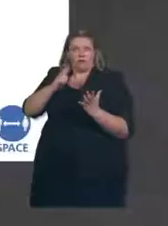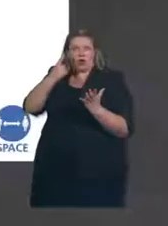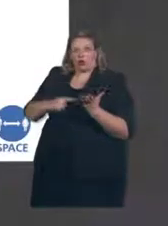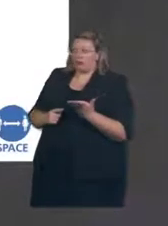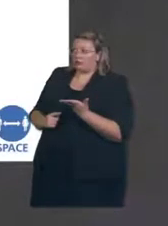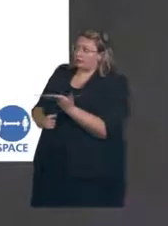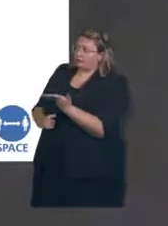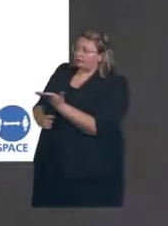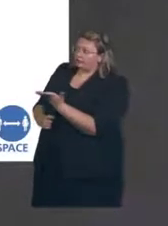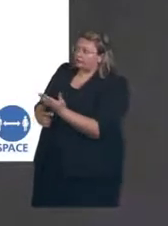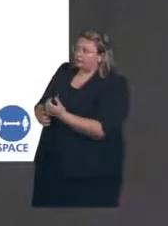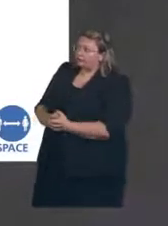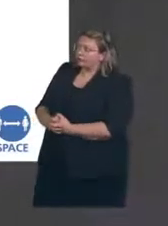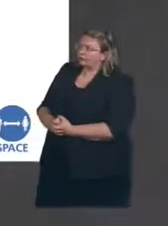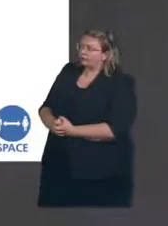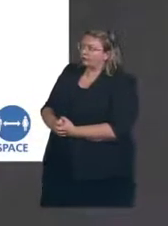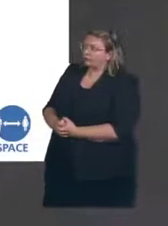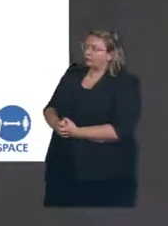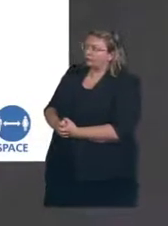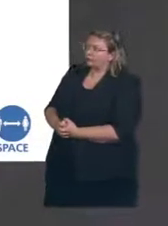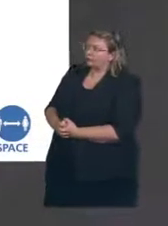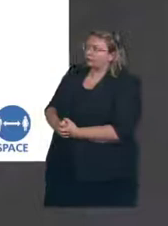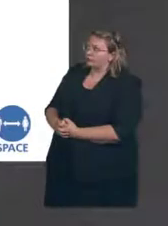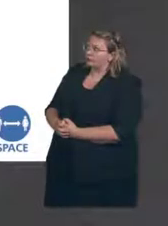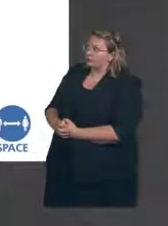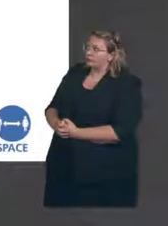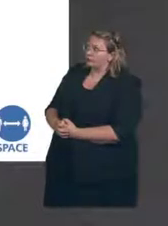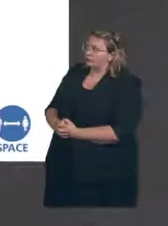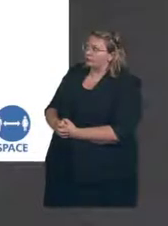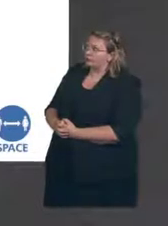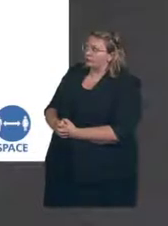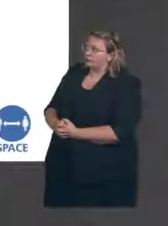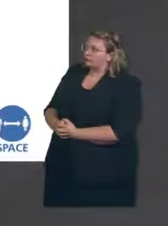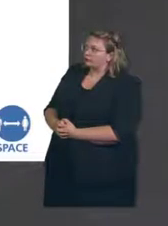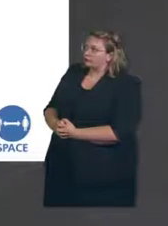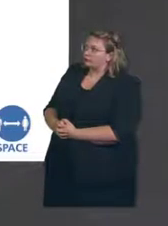uh going back uh to April when obviously we had very high numbers the numbers came right down